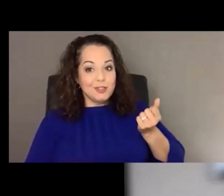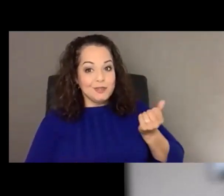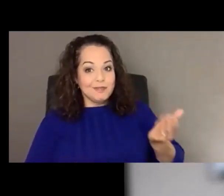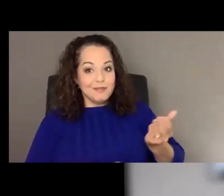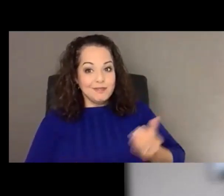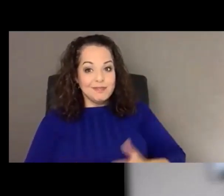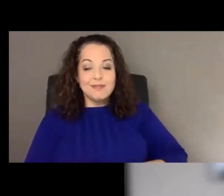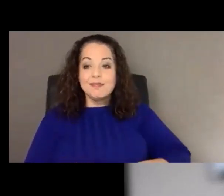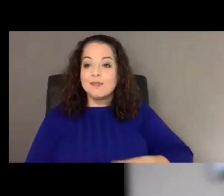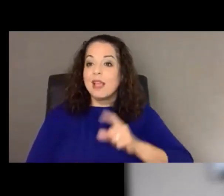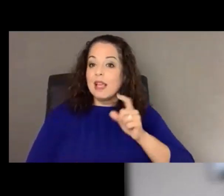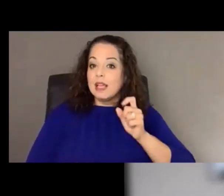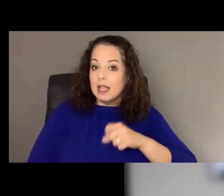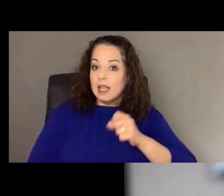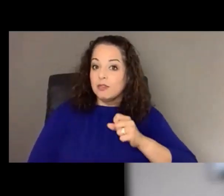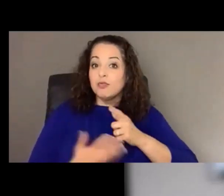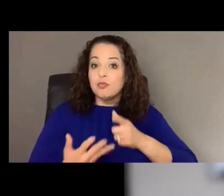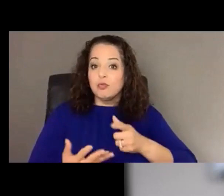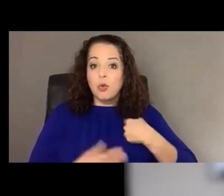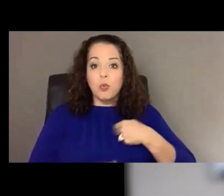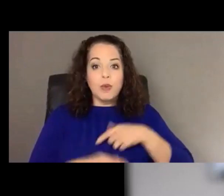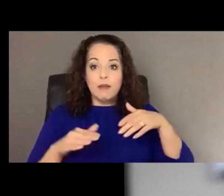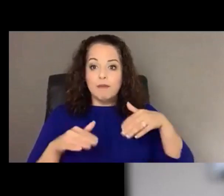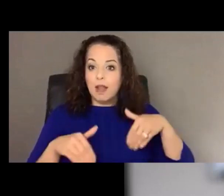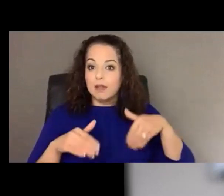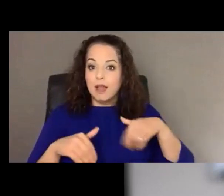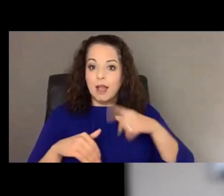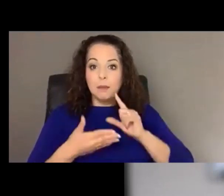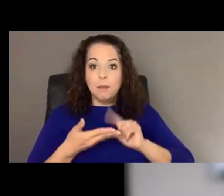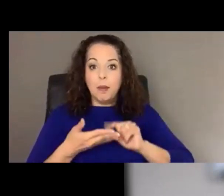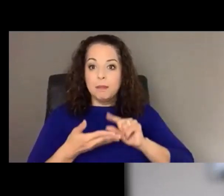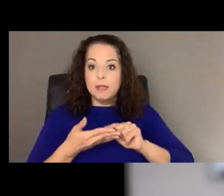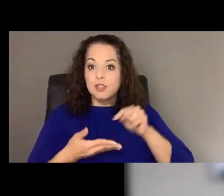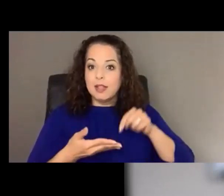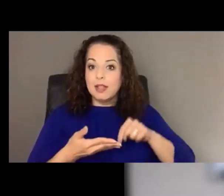Yes, so we have not yet published these findings, but are